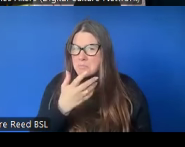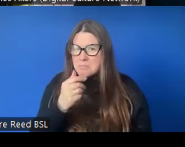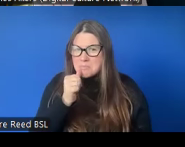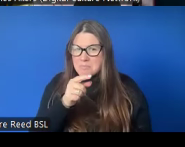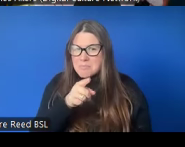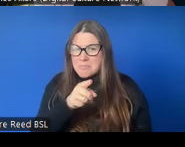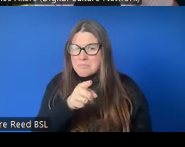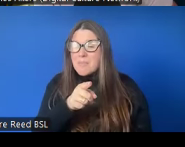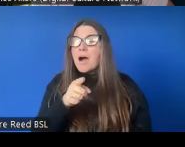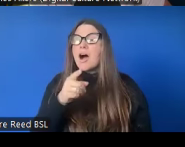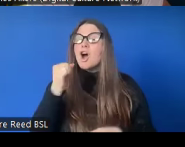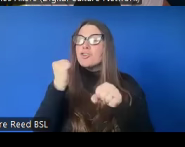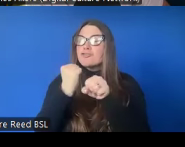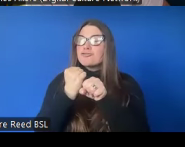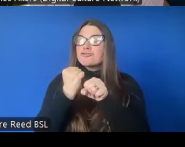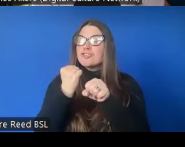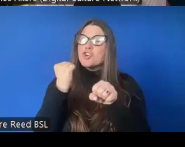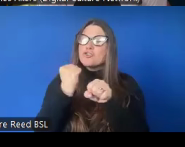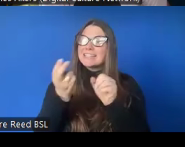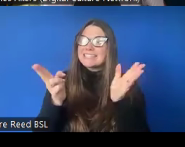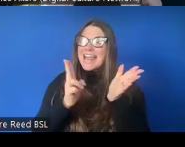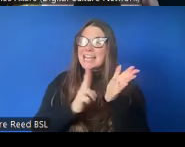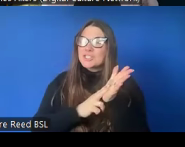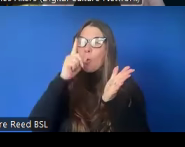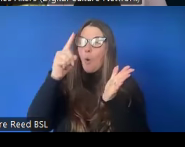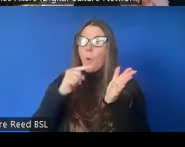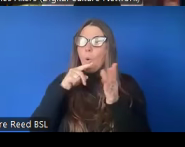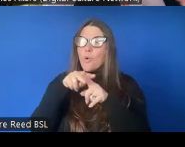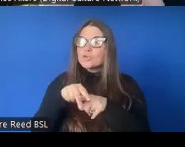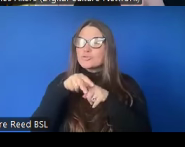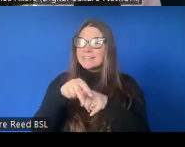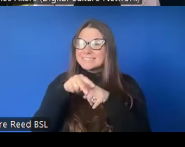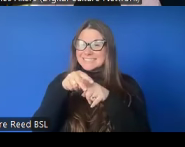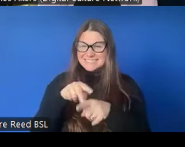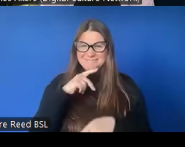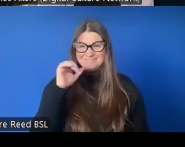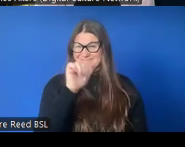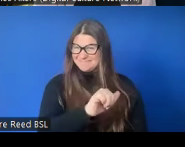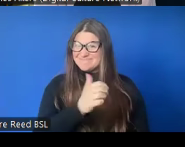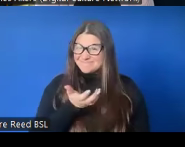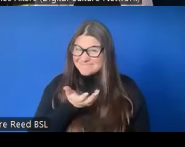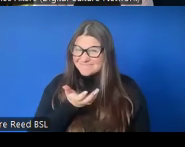"Grand National," there we go, well done. Straight in there. We have our own thoughts on the Grand National,